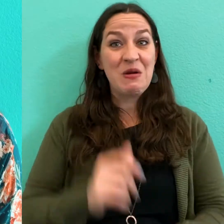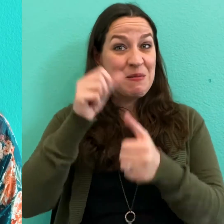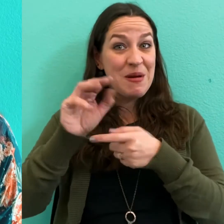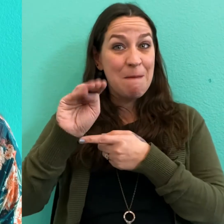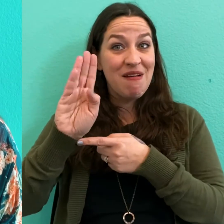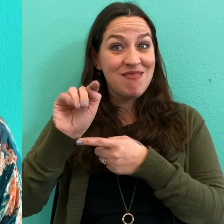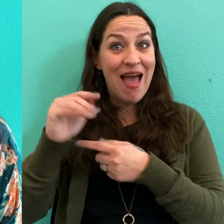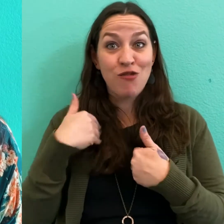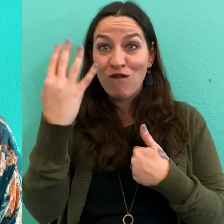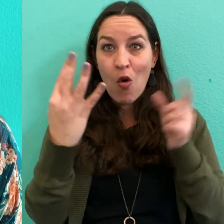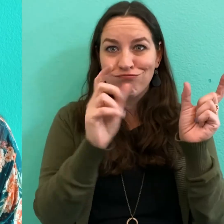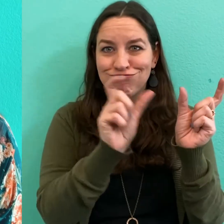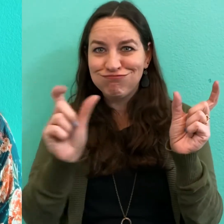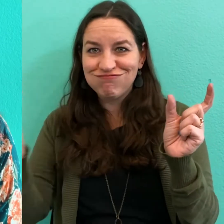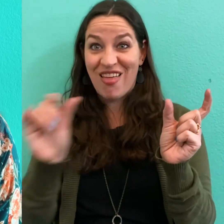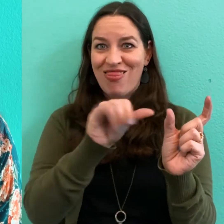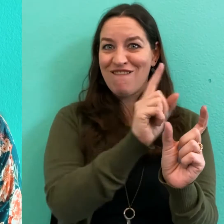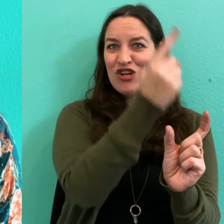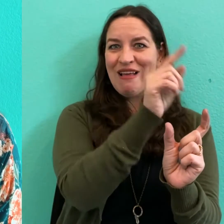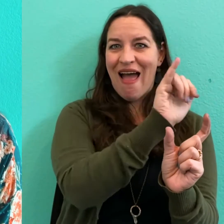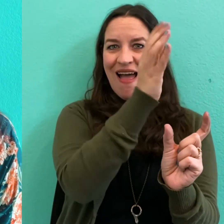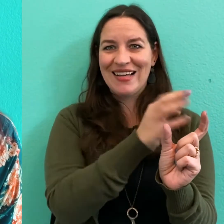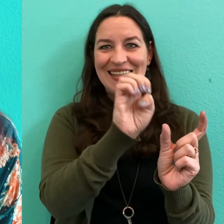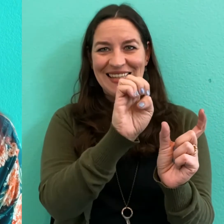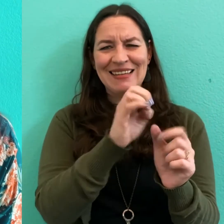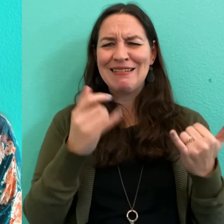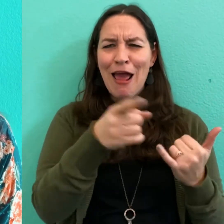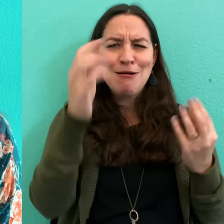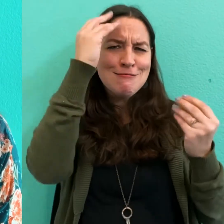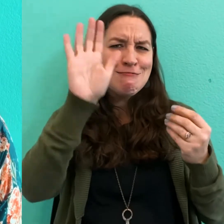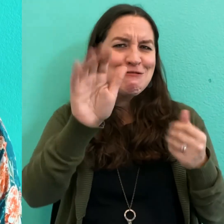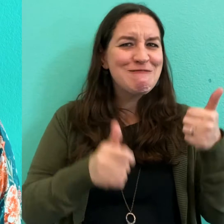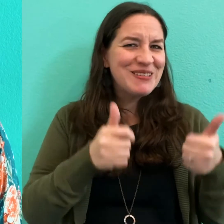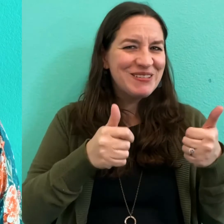All right. So that's the first letter in the Myers Briggs. Hopefully, you have a sense of whether or not you're an introvert or an extrovert.